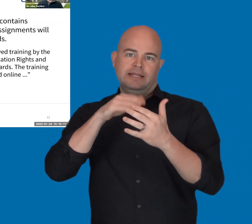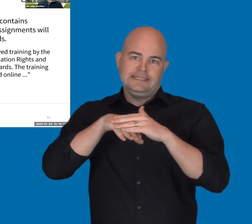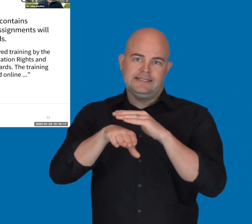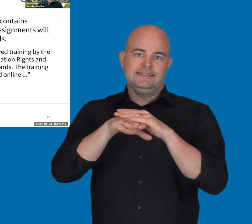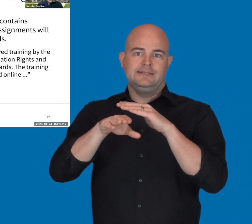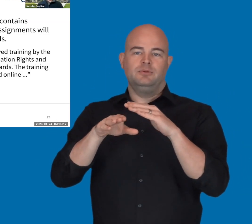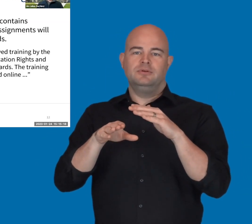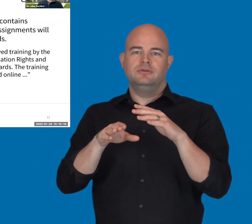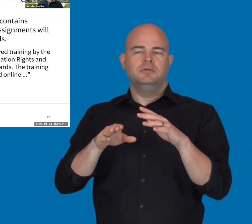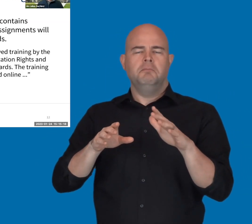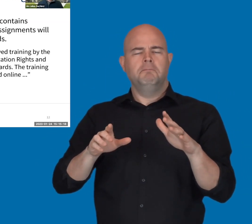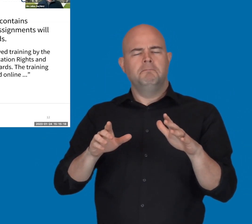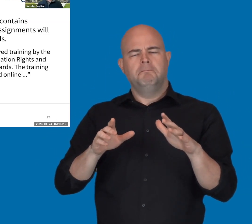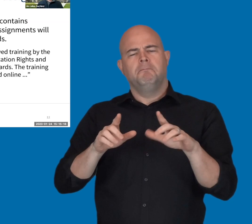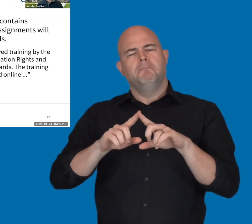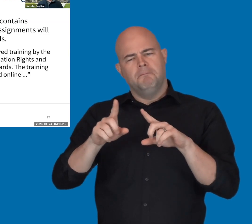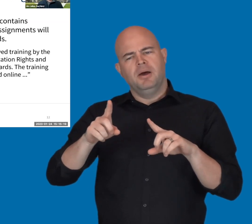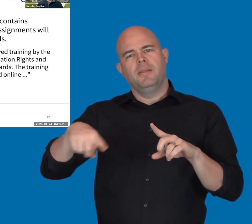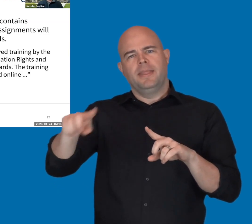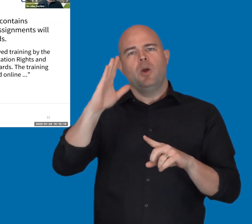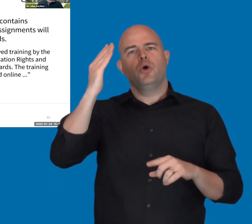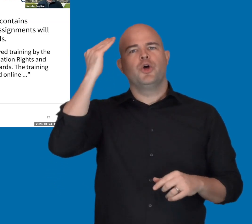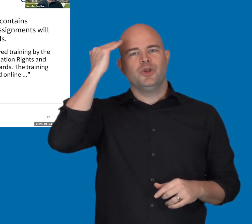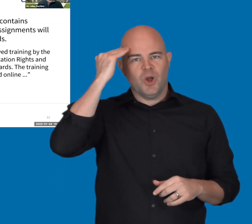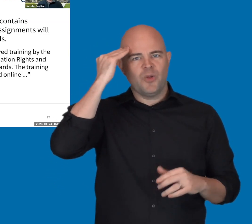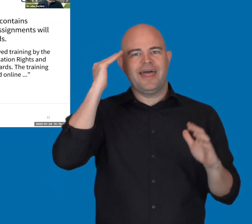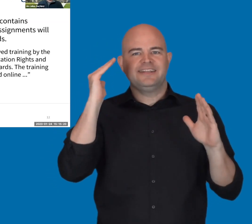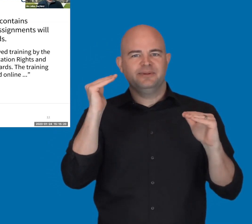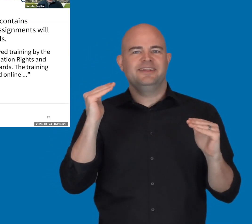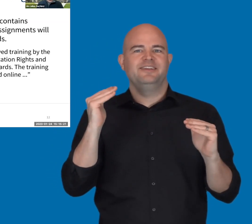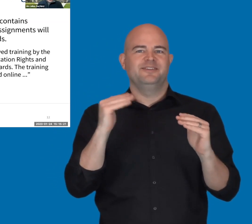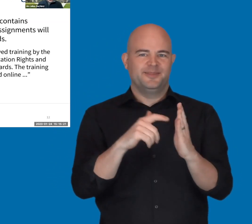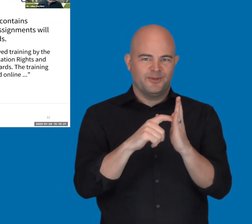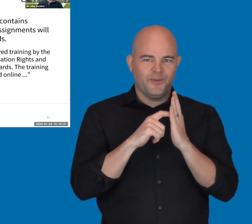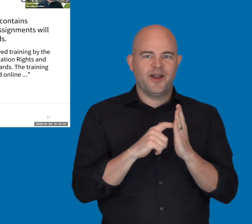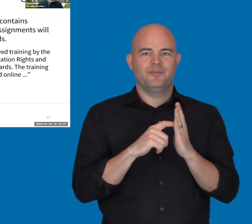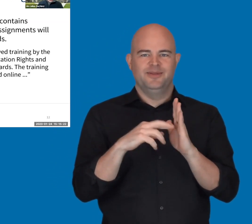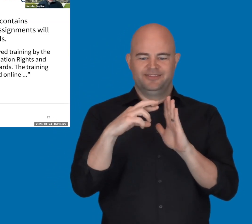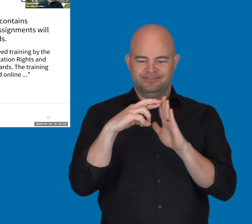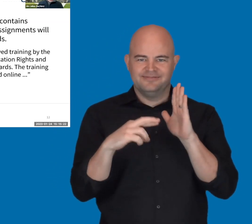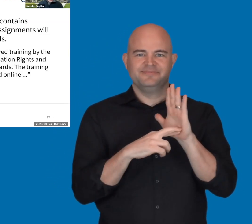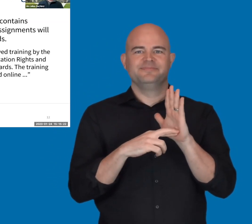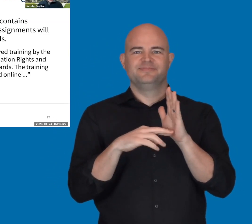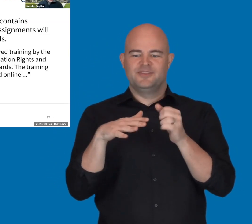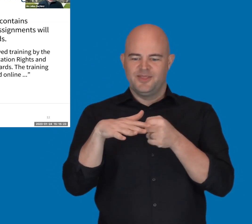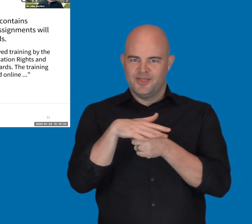for faculty teaching online. Mira Costa is not a college like that. We have had very minimal requirements.